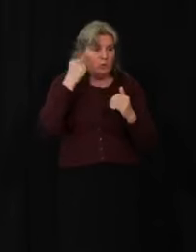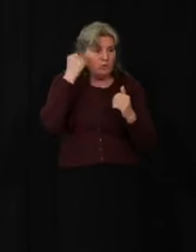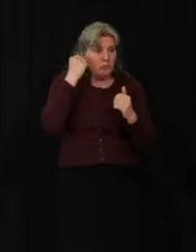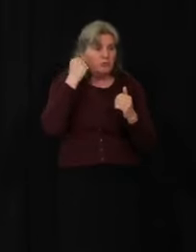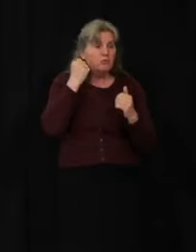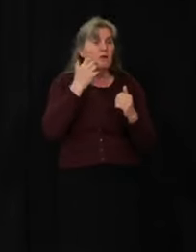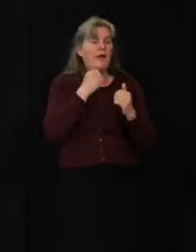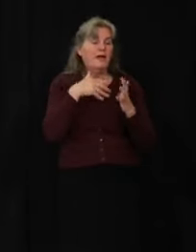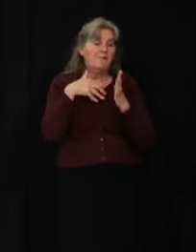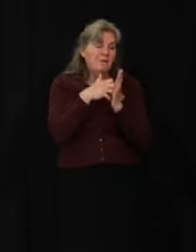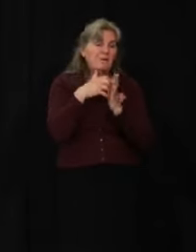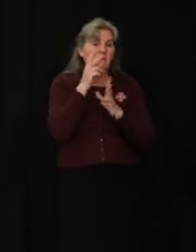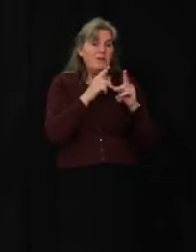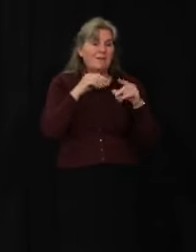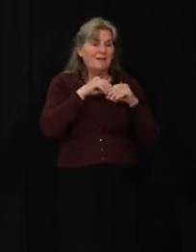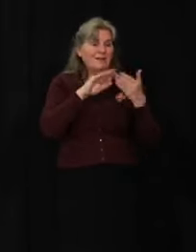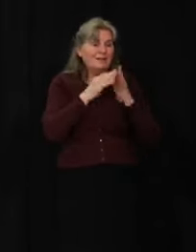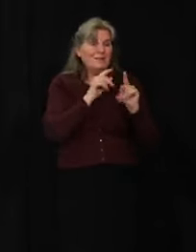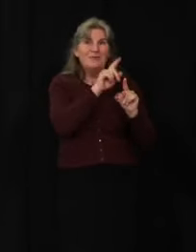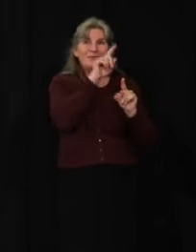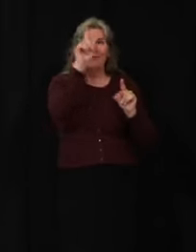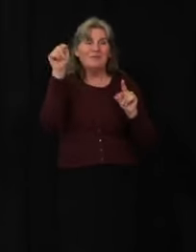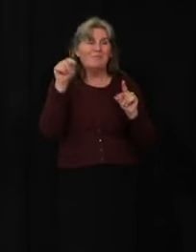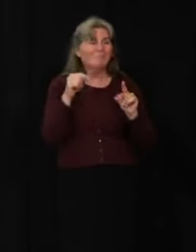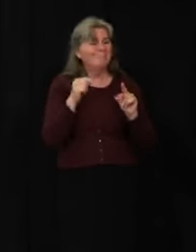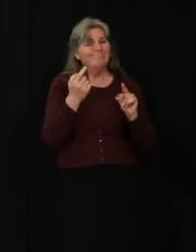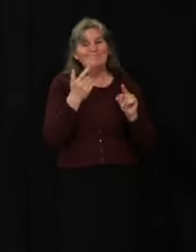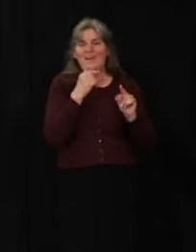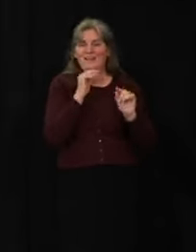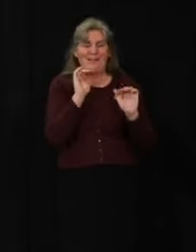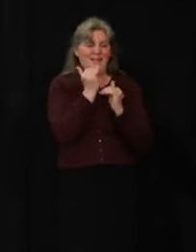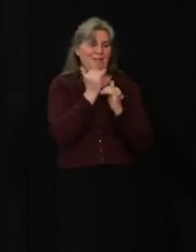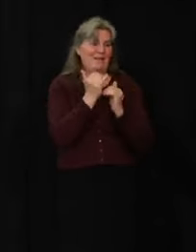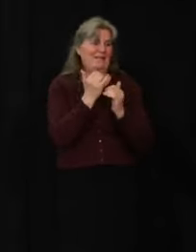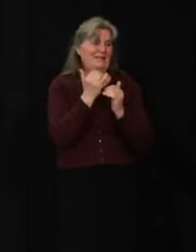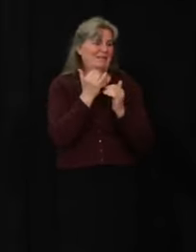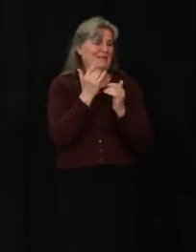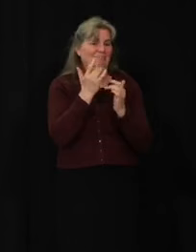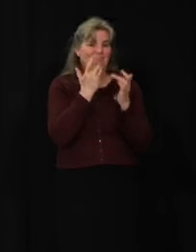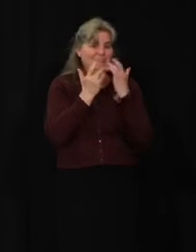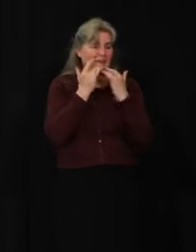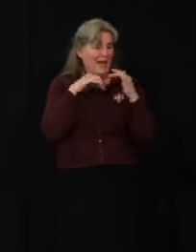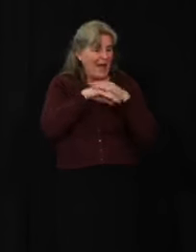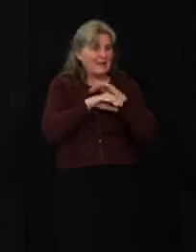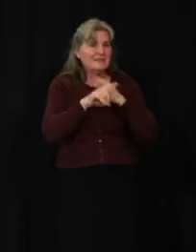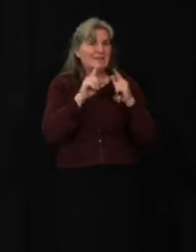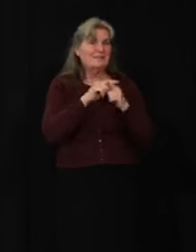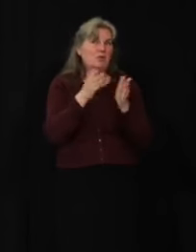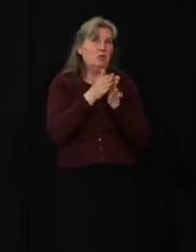very closely and very carefully and see whether that is posing an additional risk for Yukon